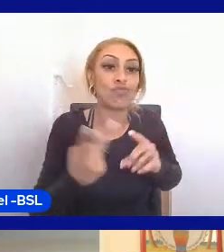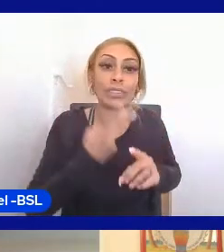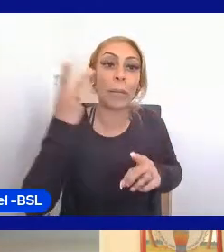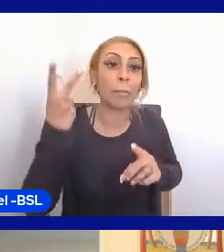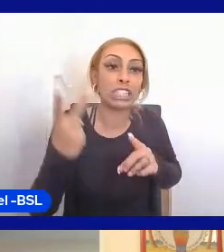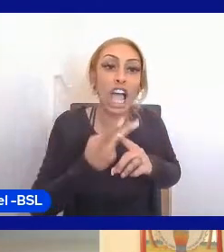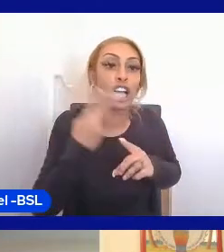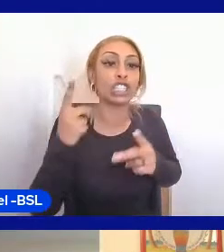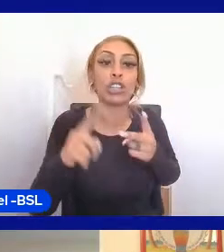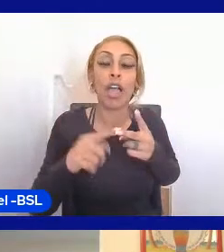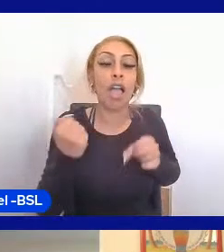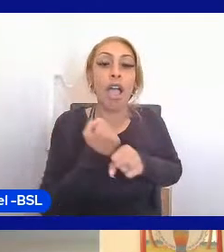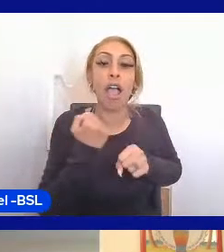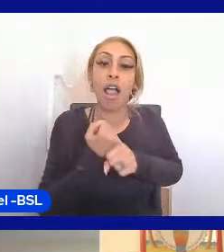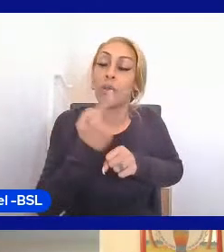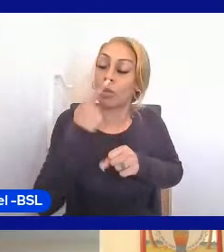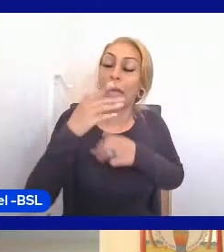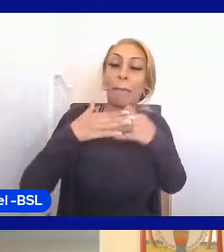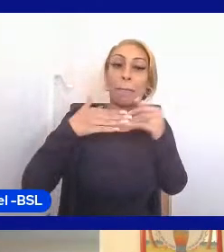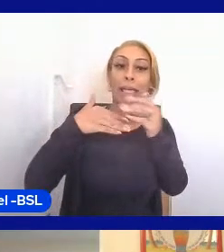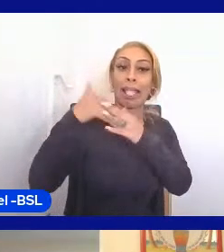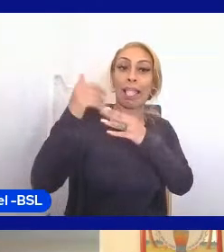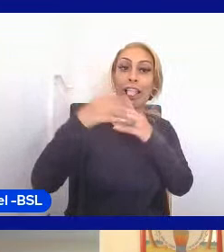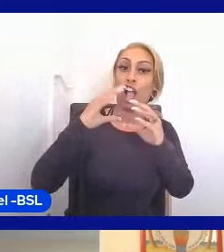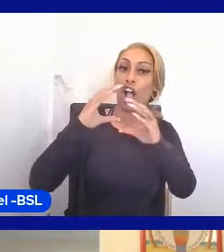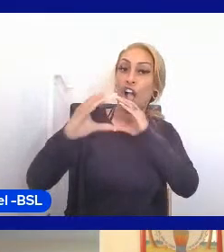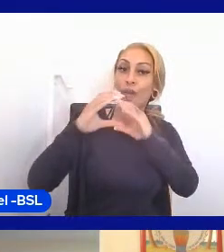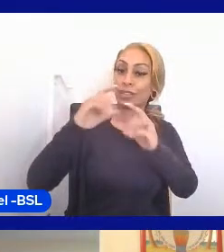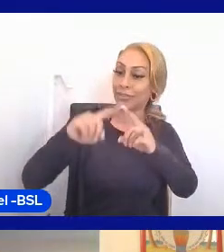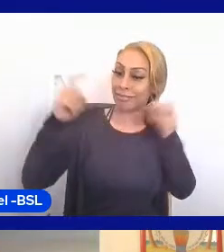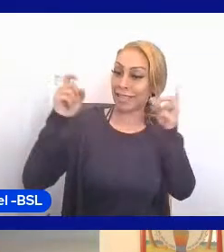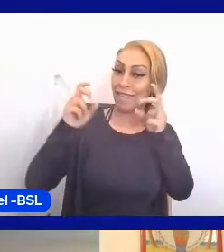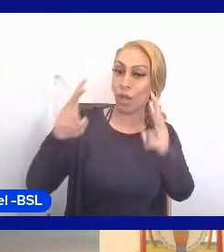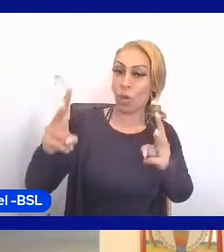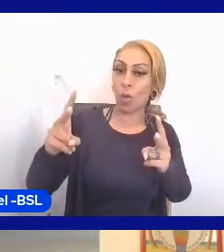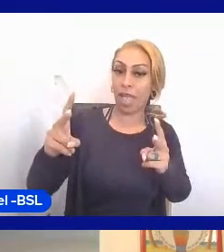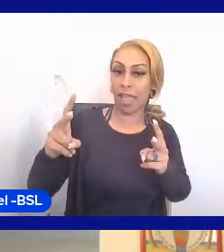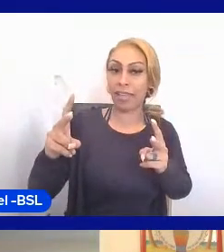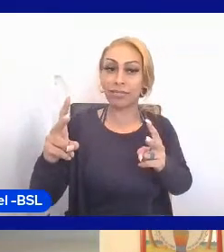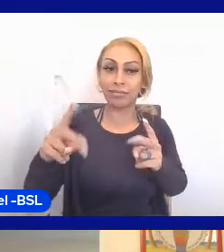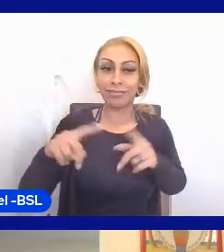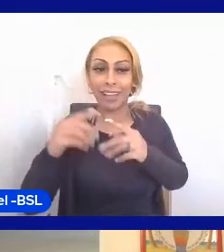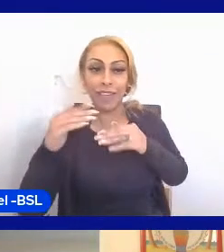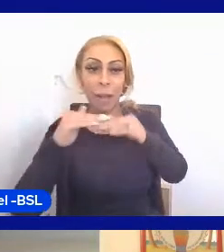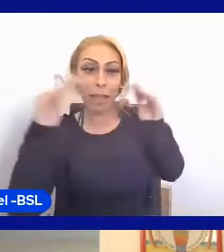Very good point, doesn't need to be prompt, you can build conversations in